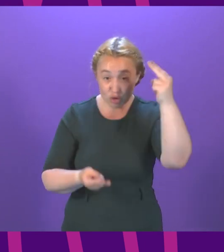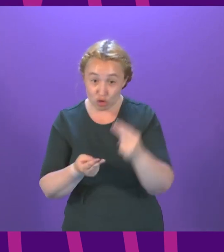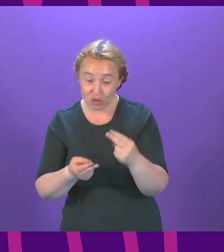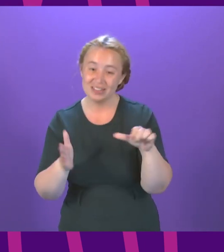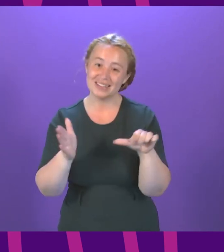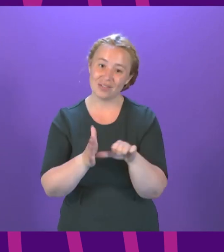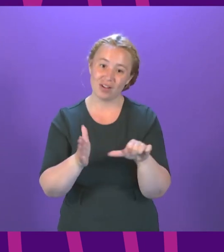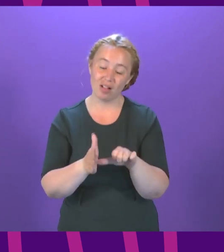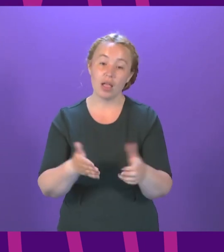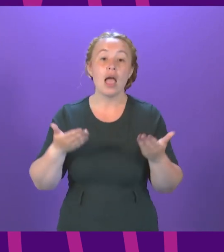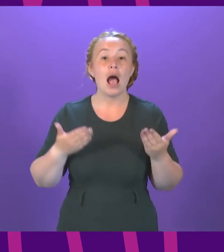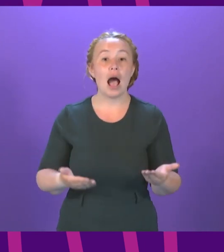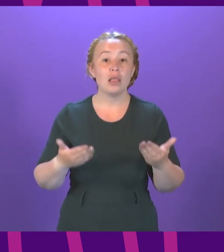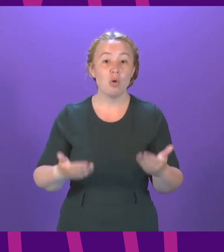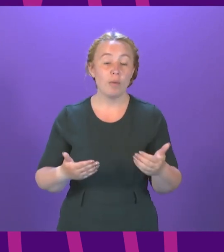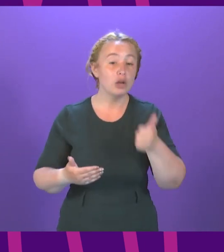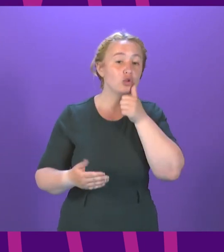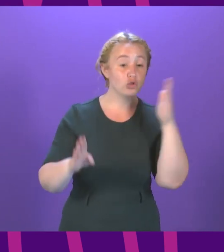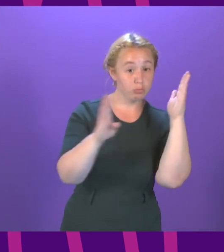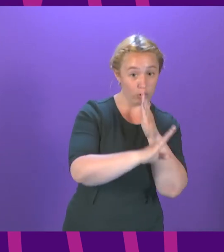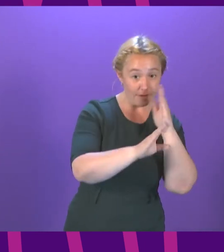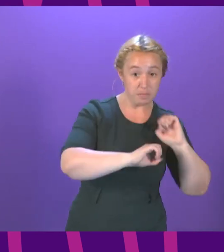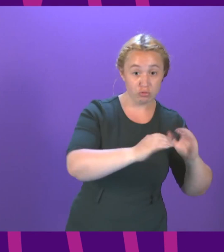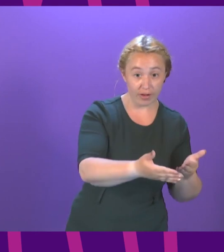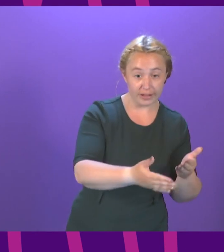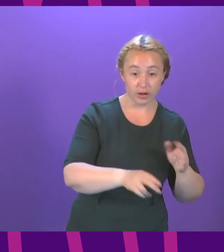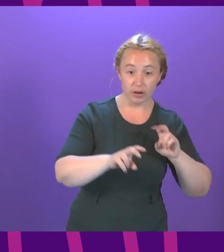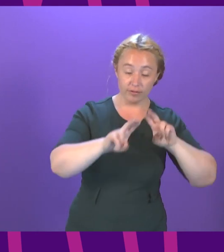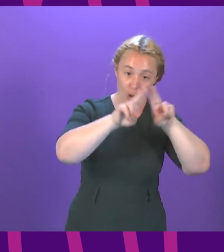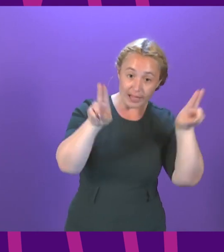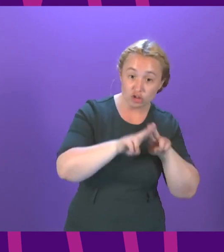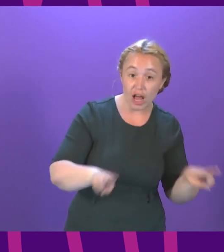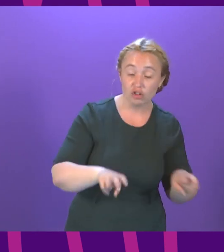Currently, we are not using private test providers for international travellers who arrive in